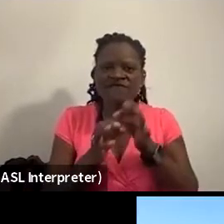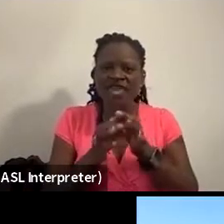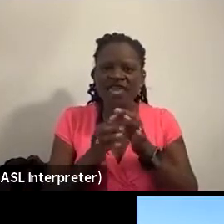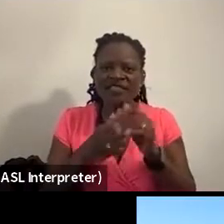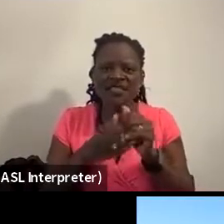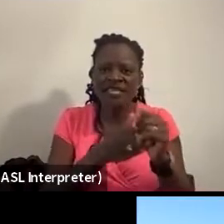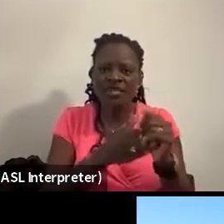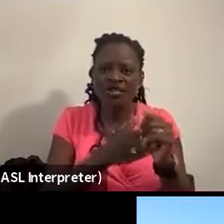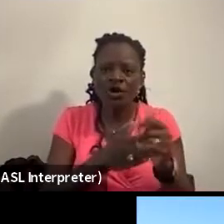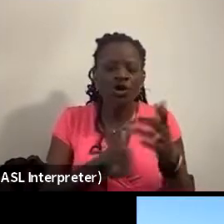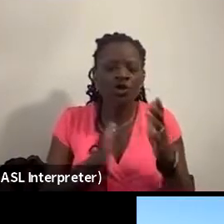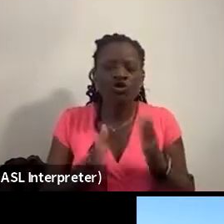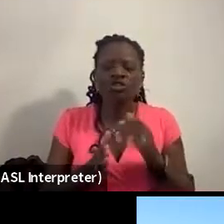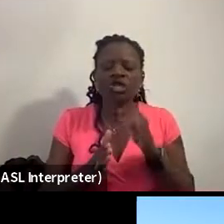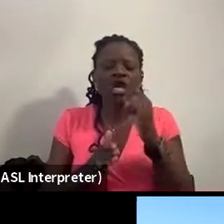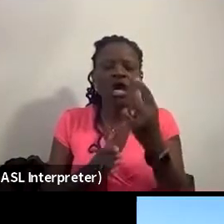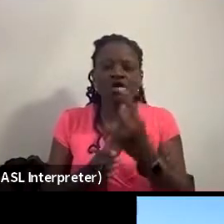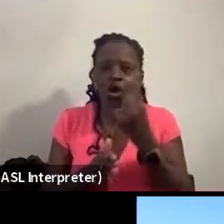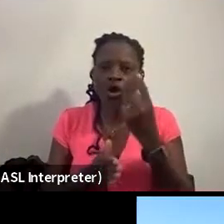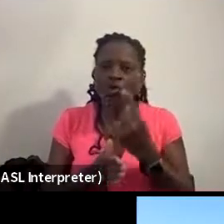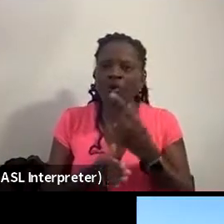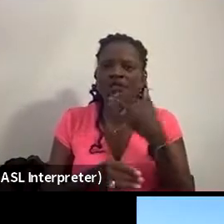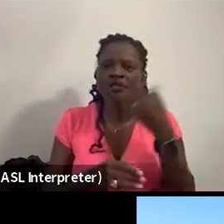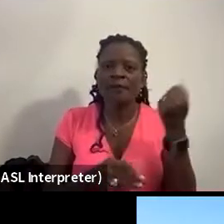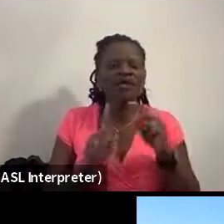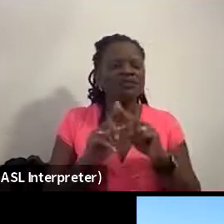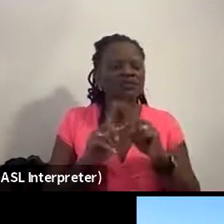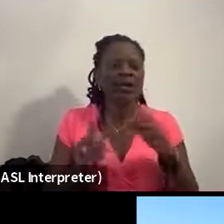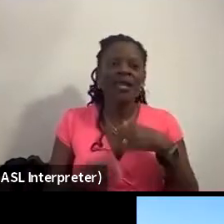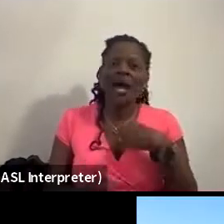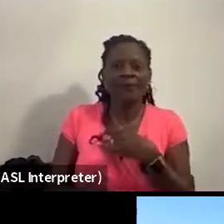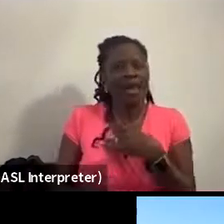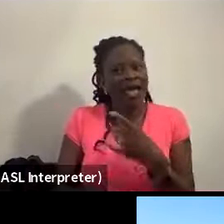You know, it's nice to see that people still trust me, but not everybody trusts me as a doctor.